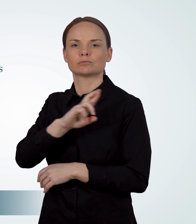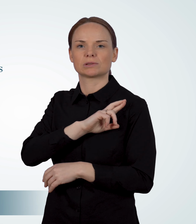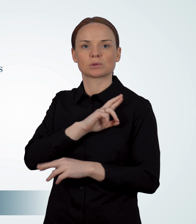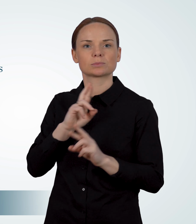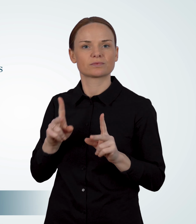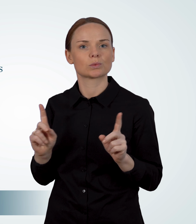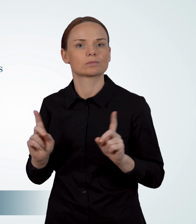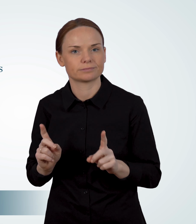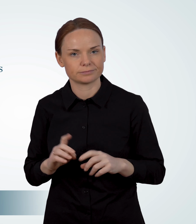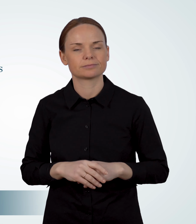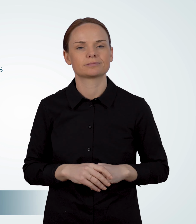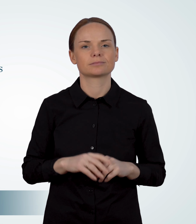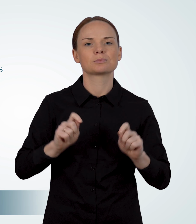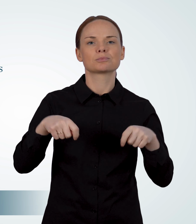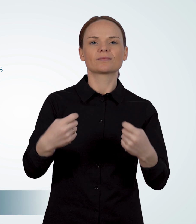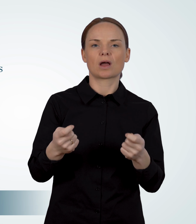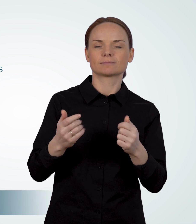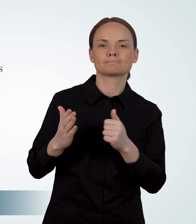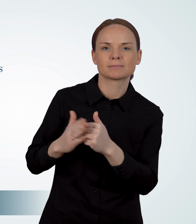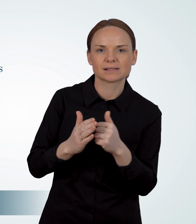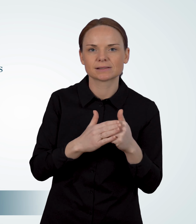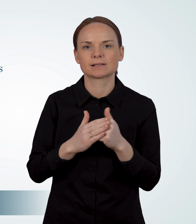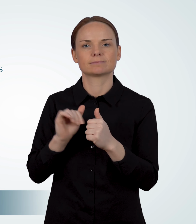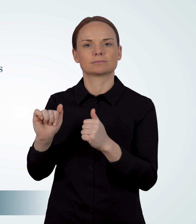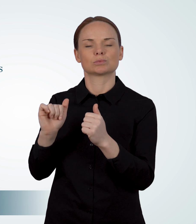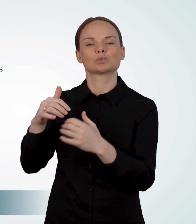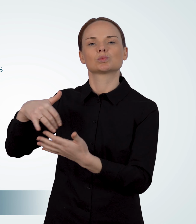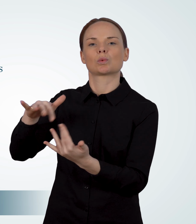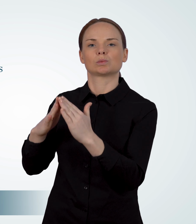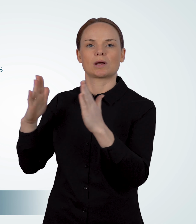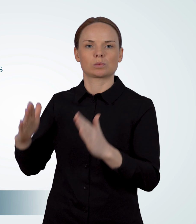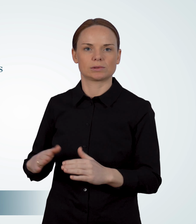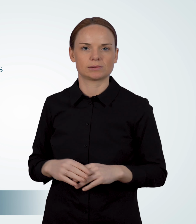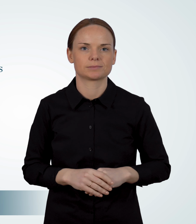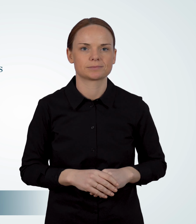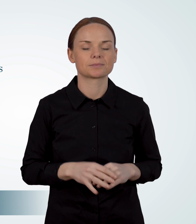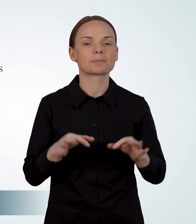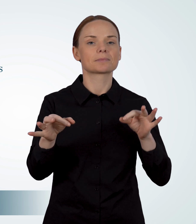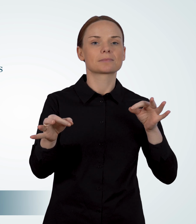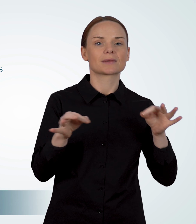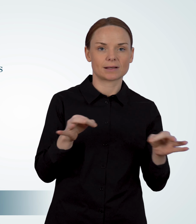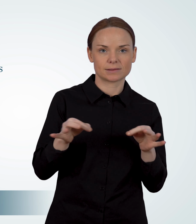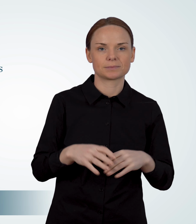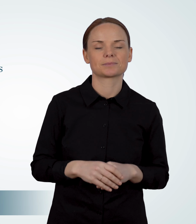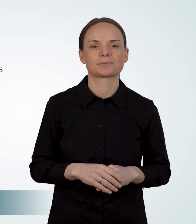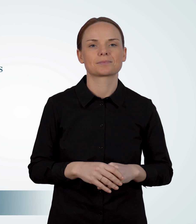They are responsible for: • providing and maintaining social housing assets • planning